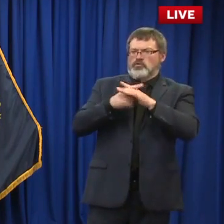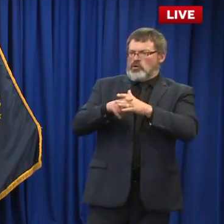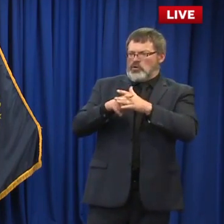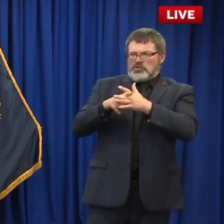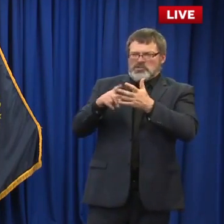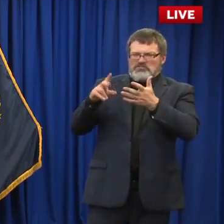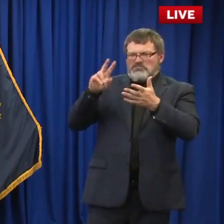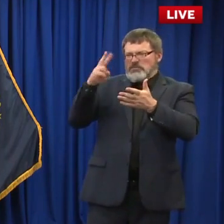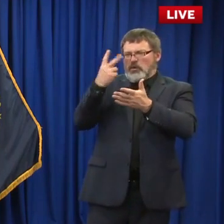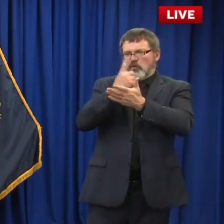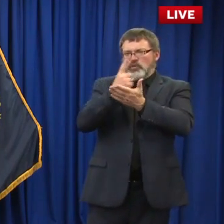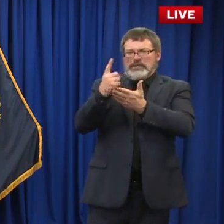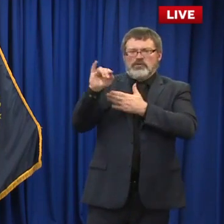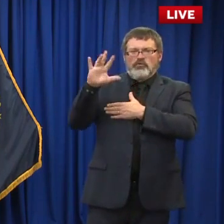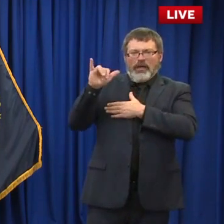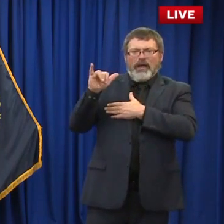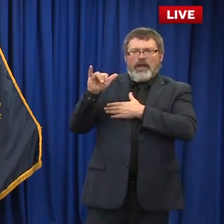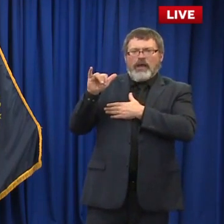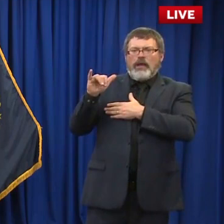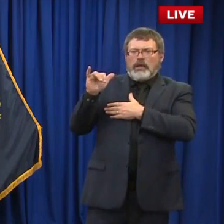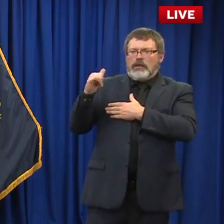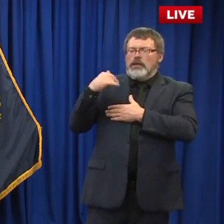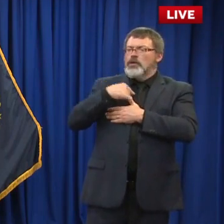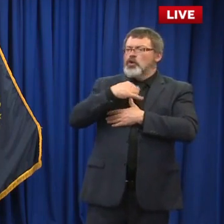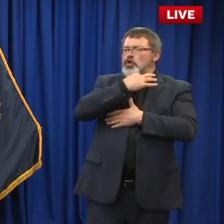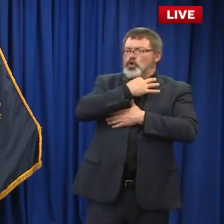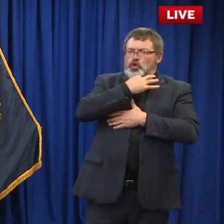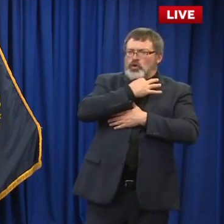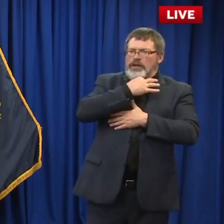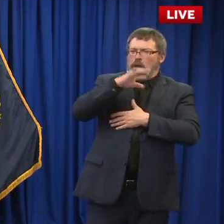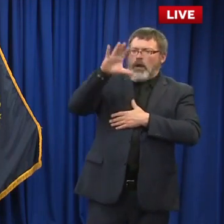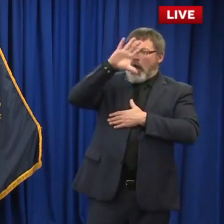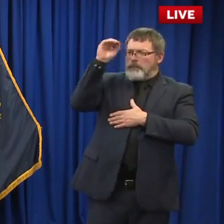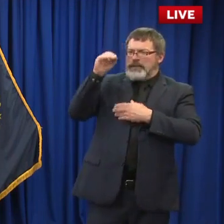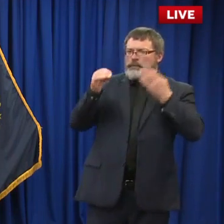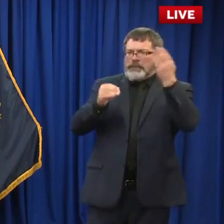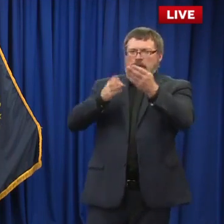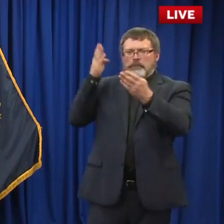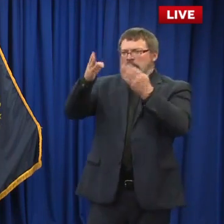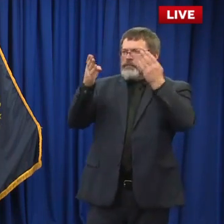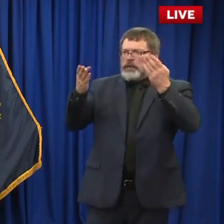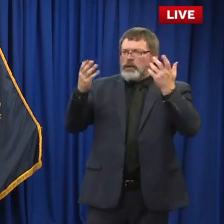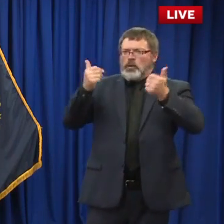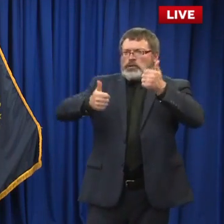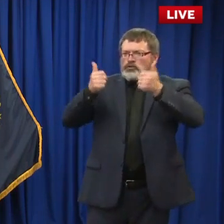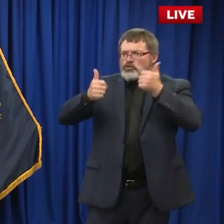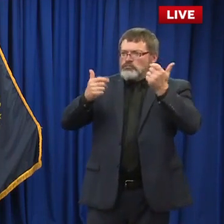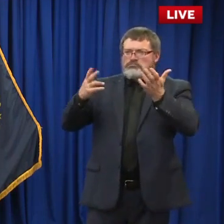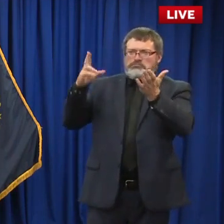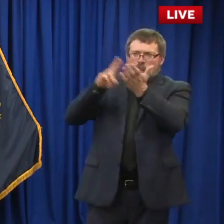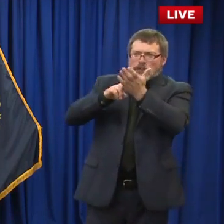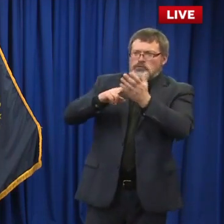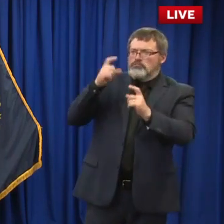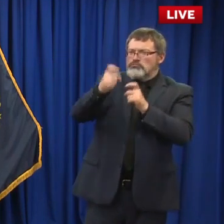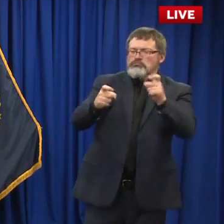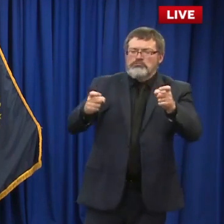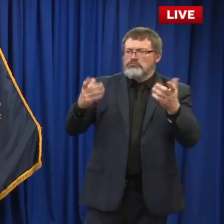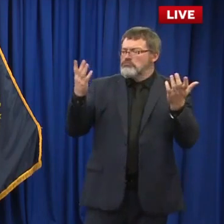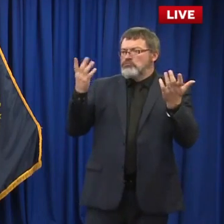SO WHAT CAN YOU TELL US ABOUT RESPONSE TO THE PROGRAM, AND PROJECTS THAT MAY BE FUNDED UNDER THAT PROGRAM? SURE. GREAT QUESTION.